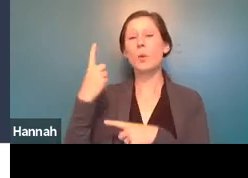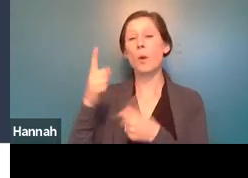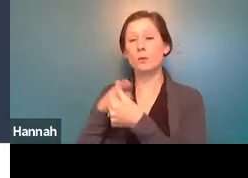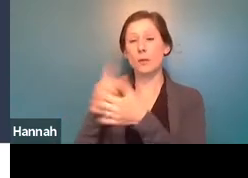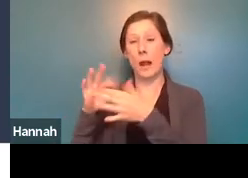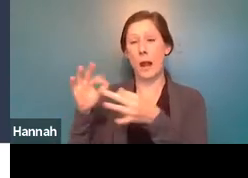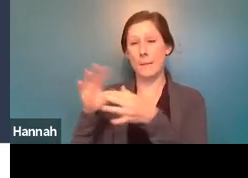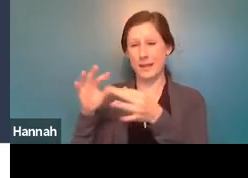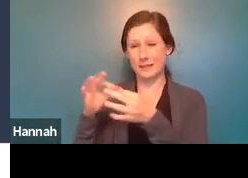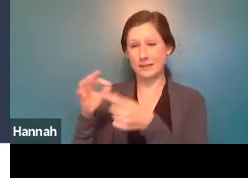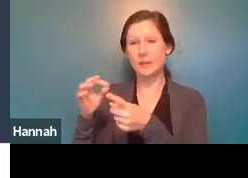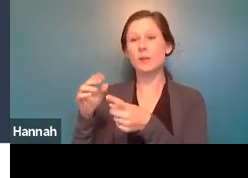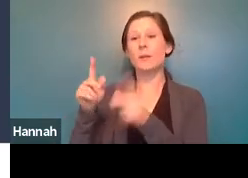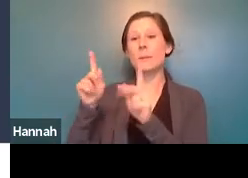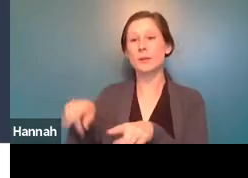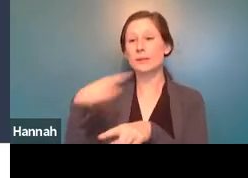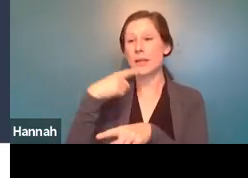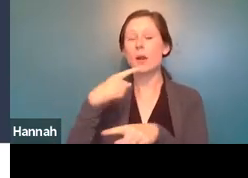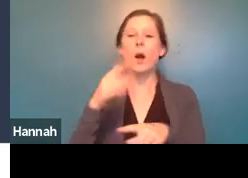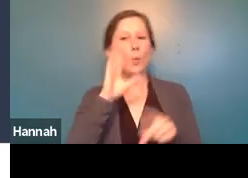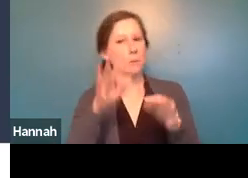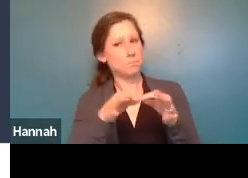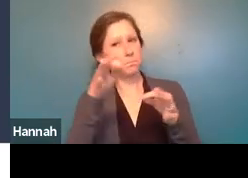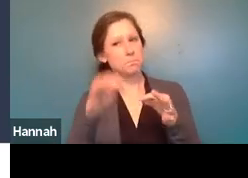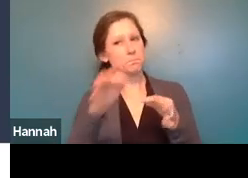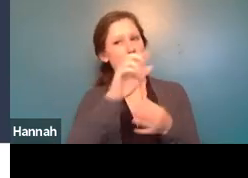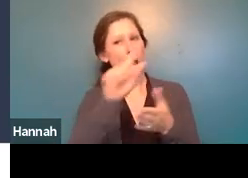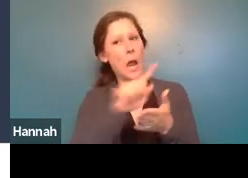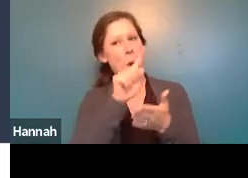move it a couple of hours later was, oh, that'll be so late for us